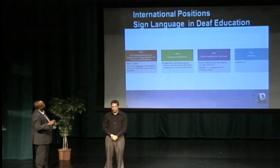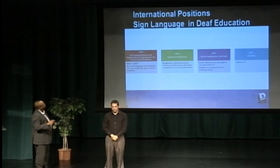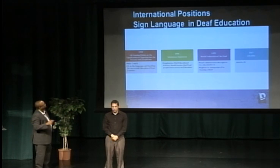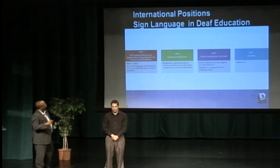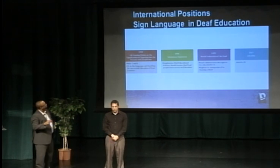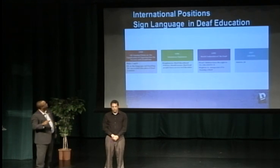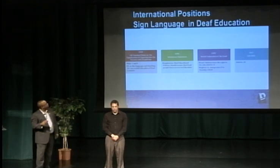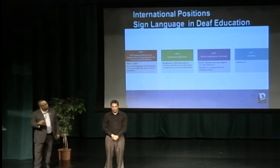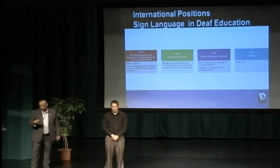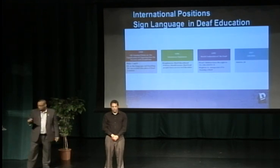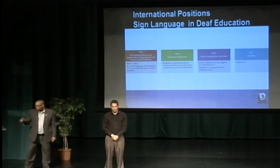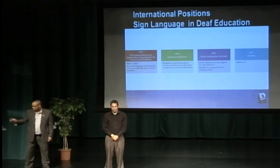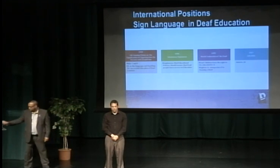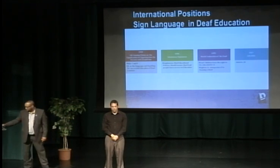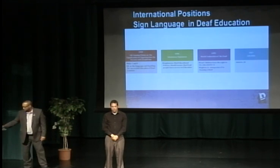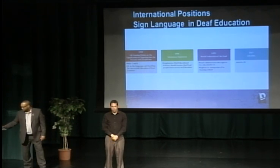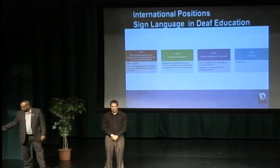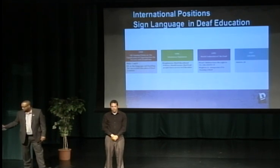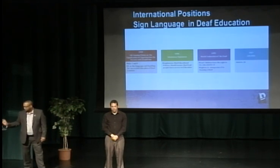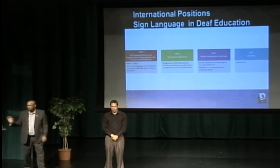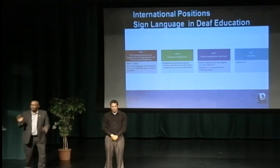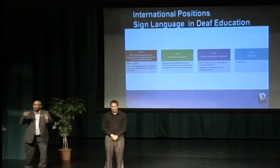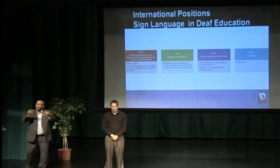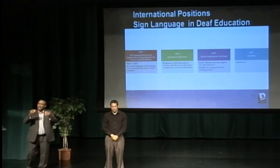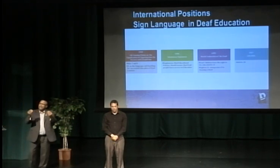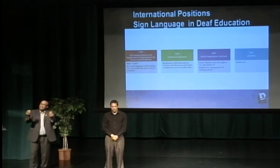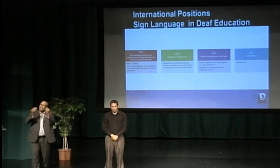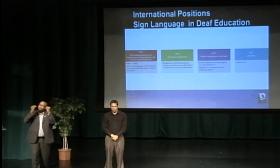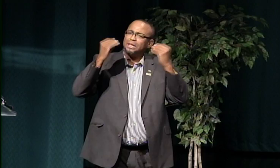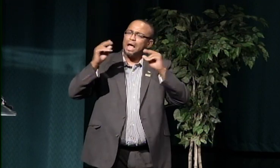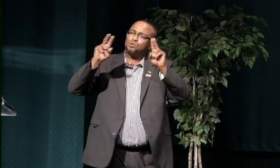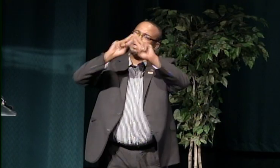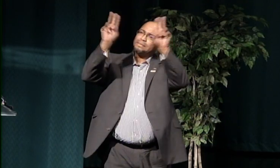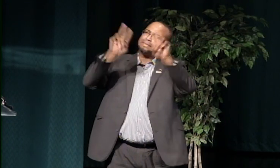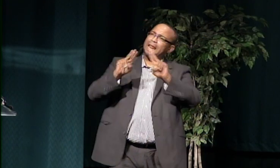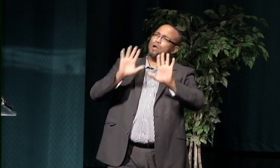so that we could also apply such changes in South Africa.